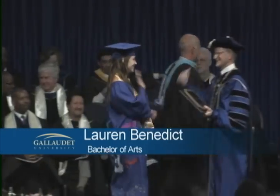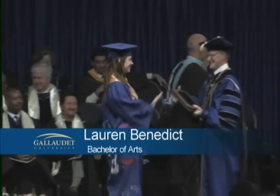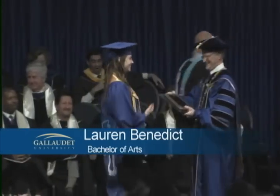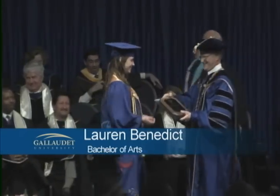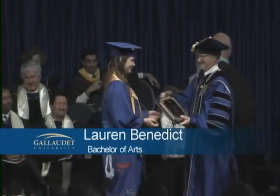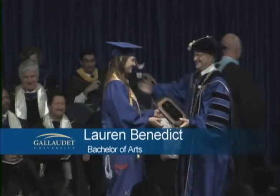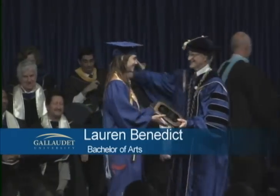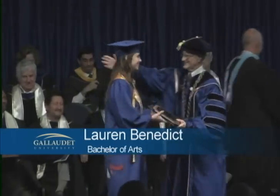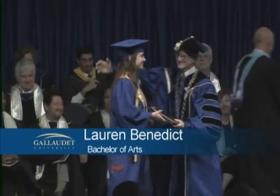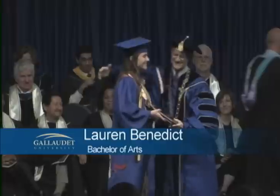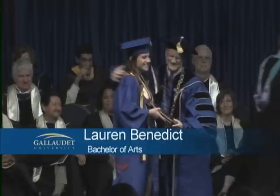He's a proud father.